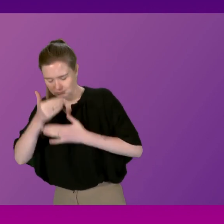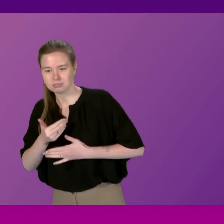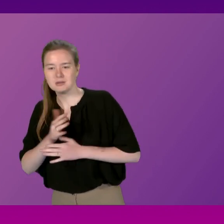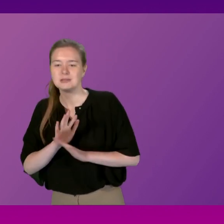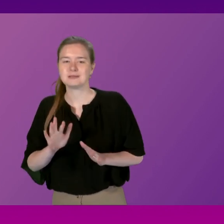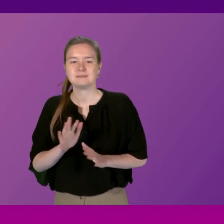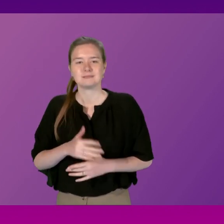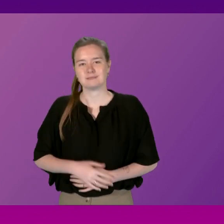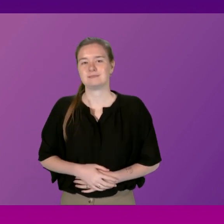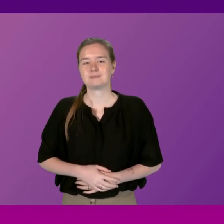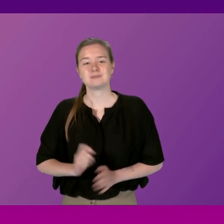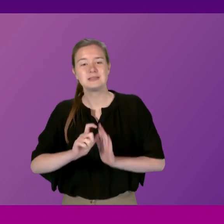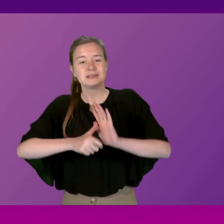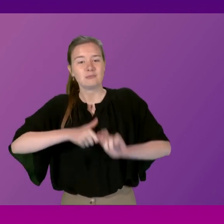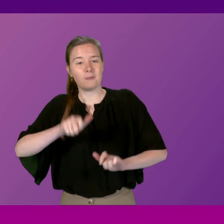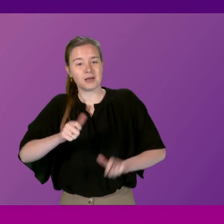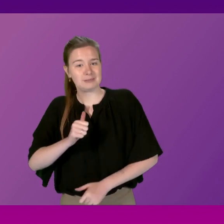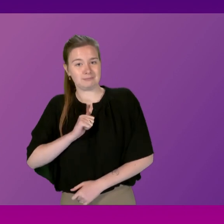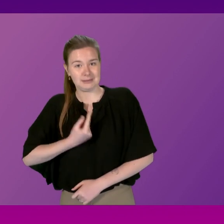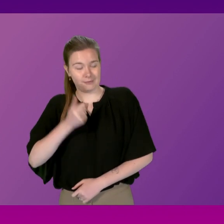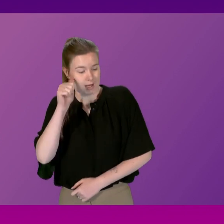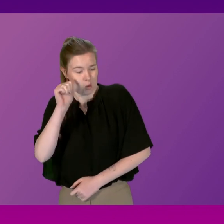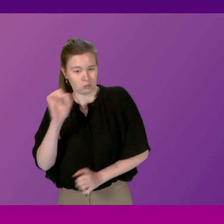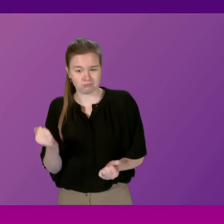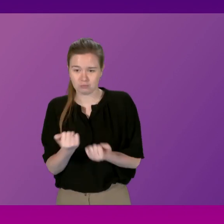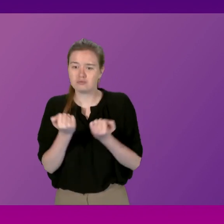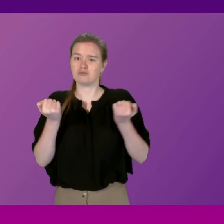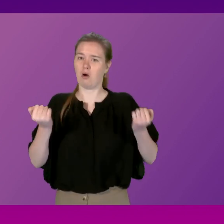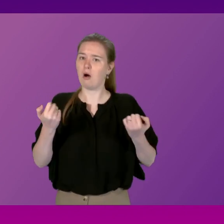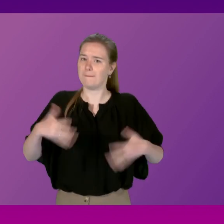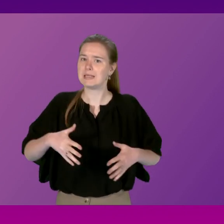As a disabled person, I know how strong we often are because we have had to be.